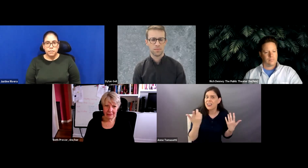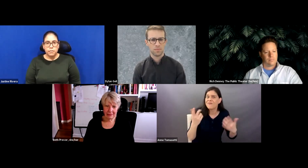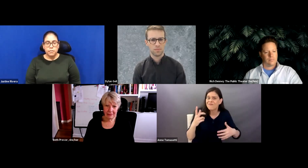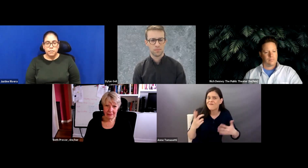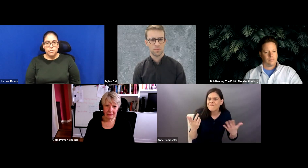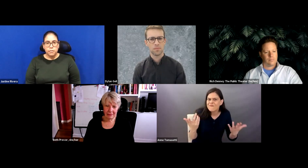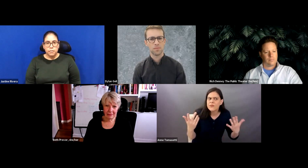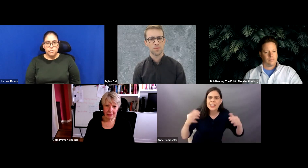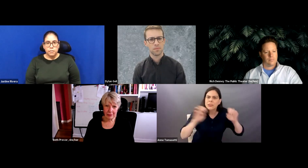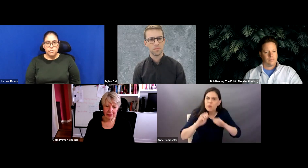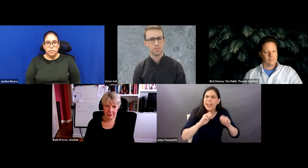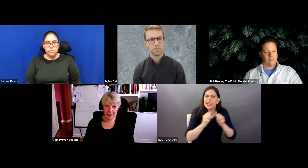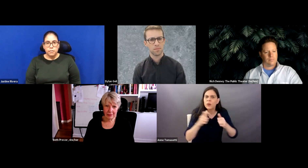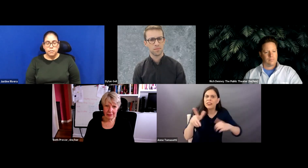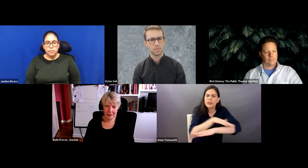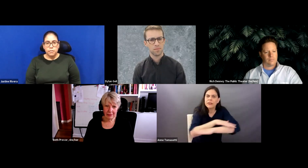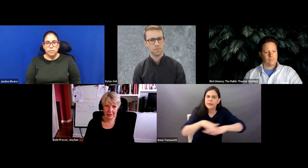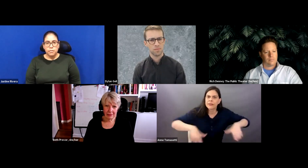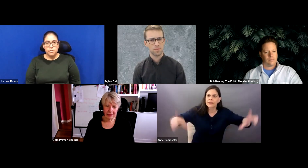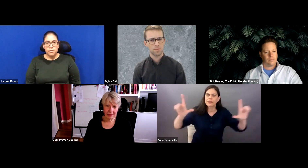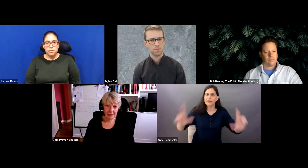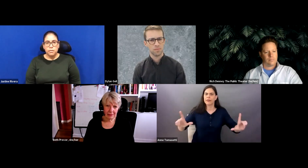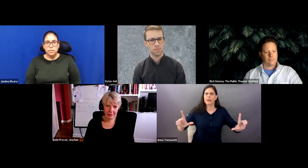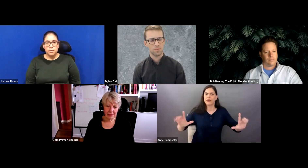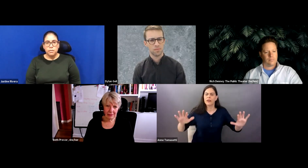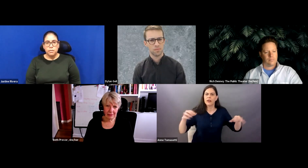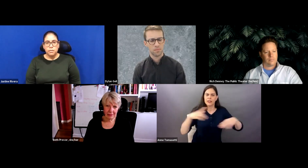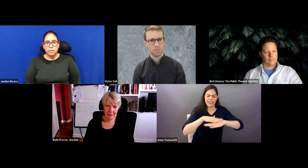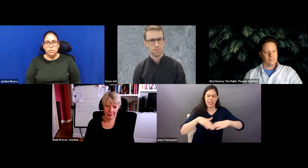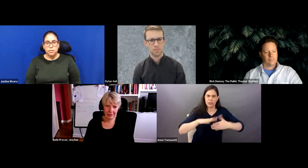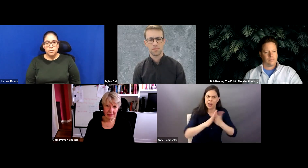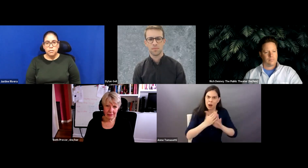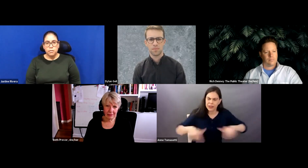what Jessica was talking about was an experiment at this point